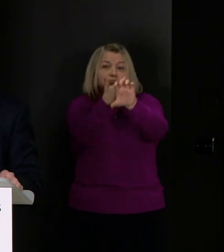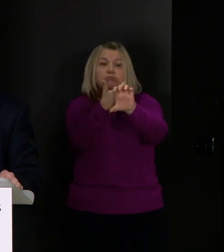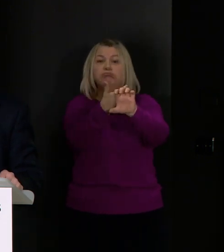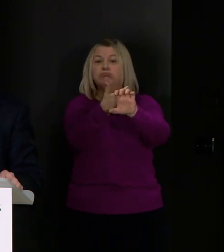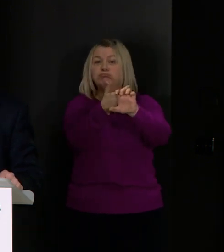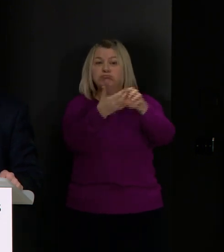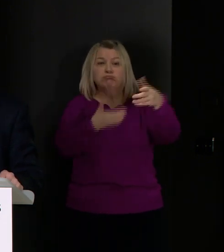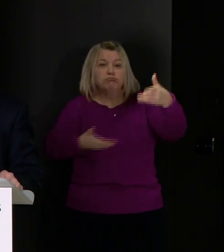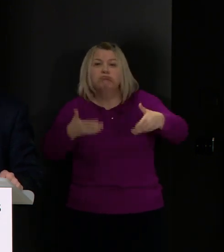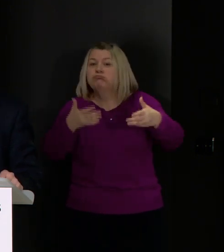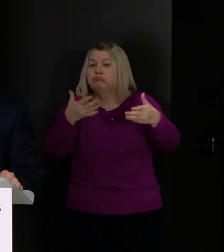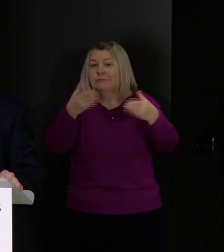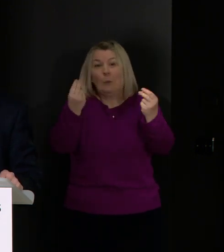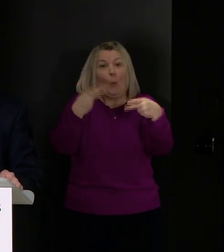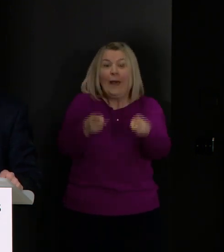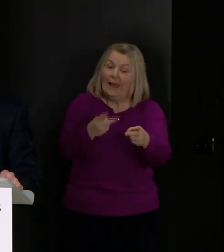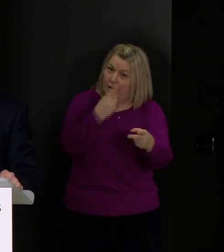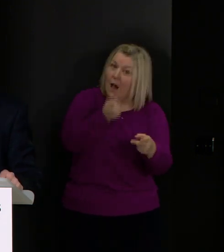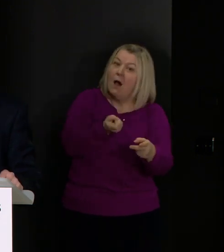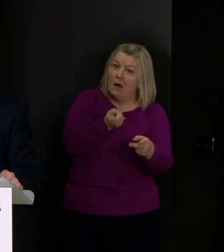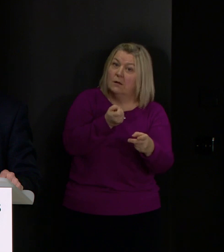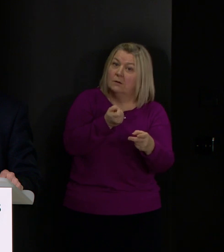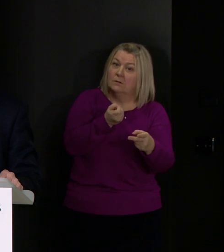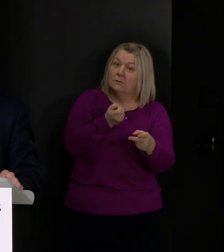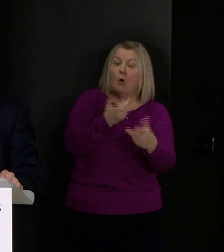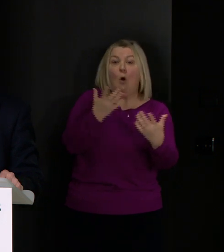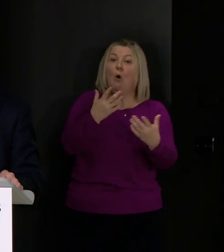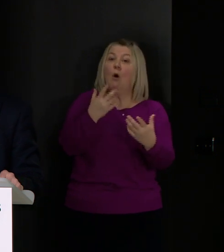necessary some of that will take place in person so that you have a